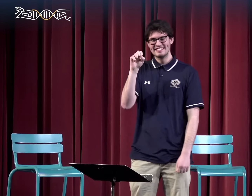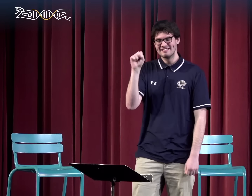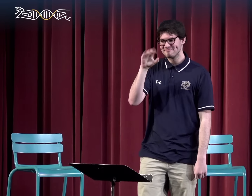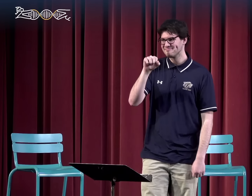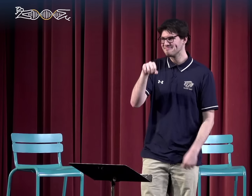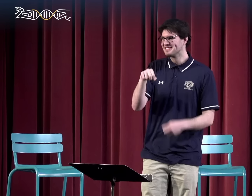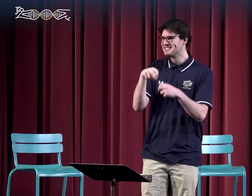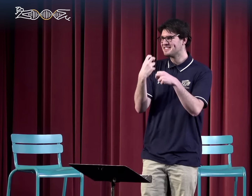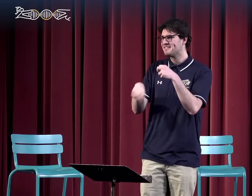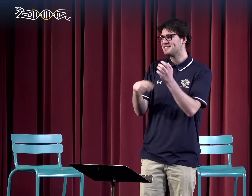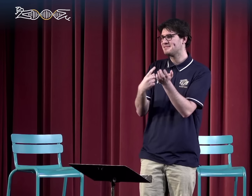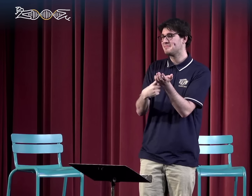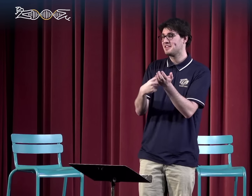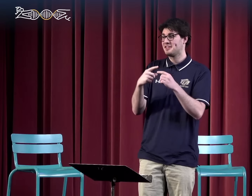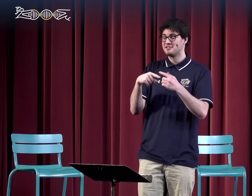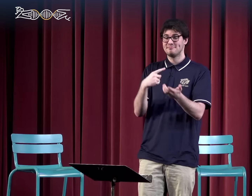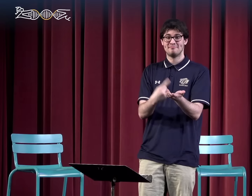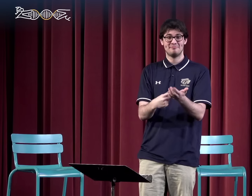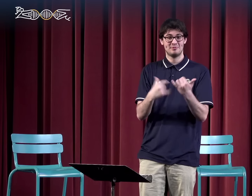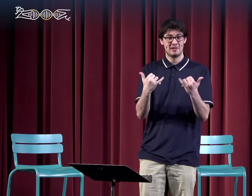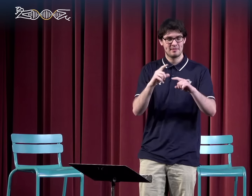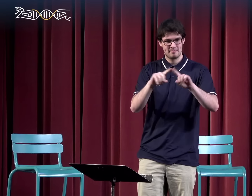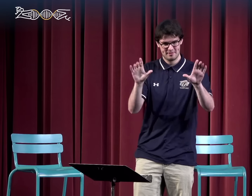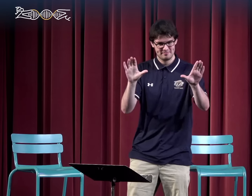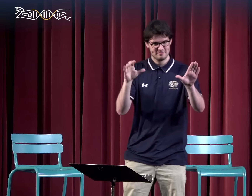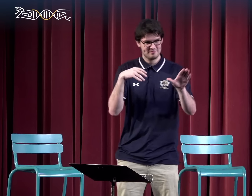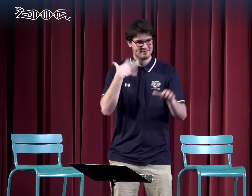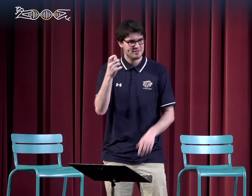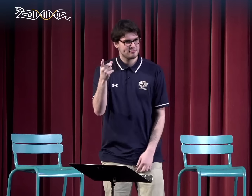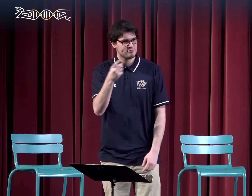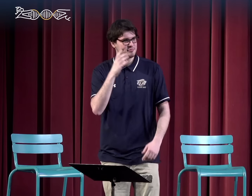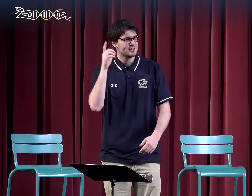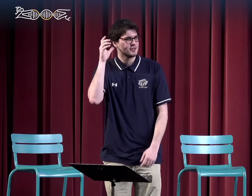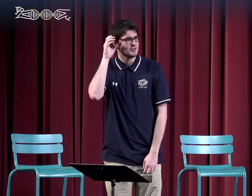I'm here to talk about the idea of curing deafness.